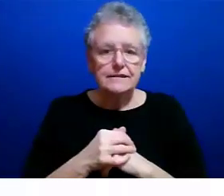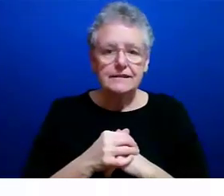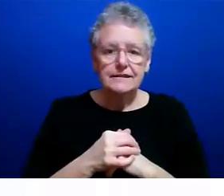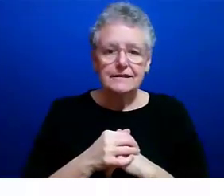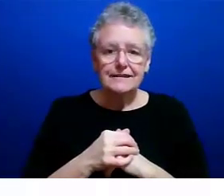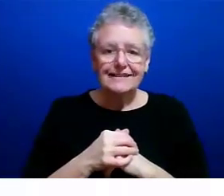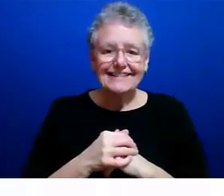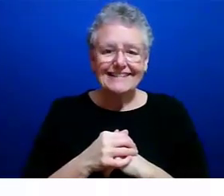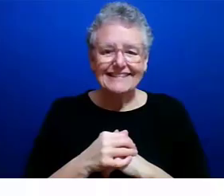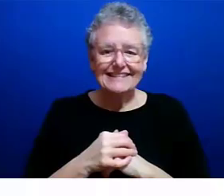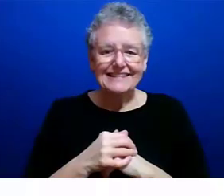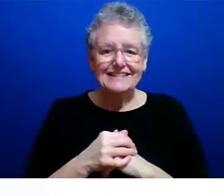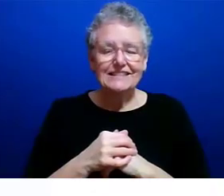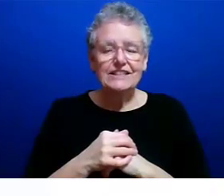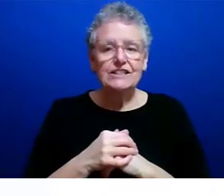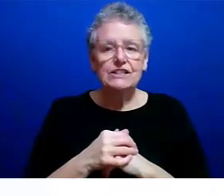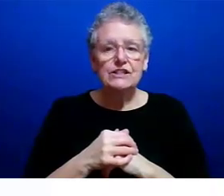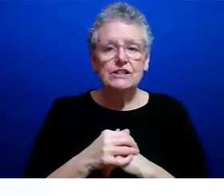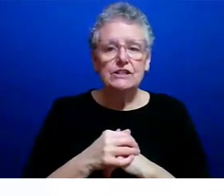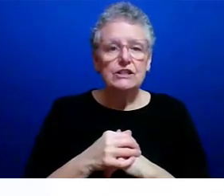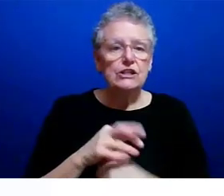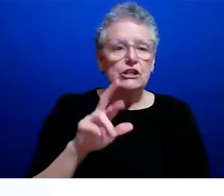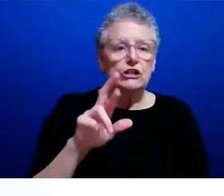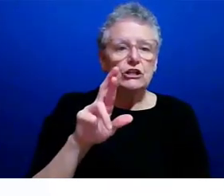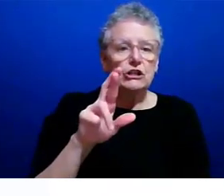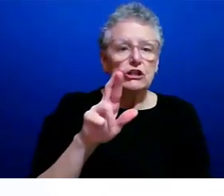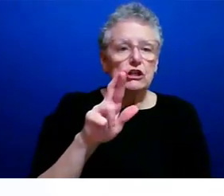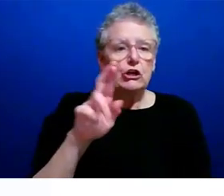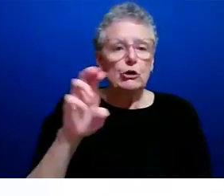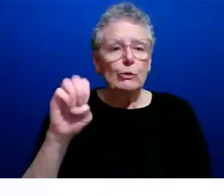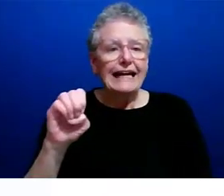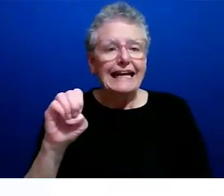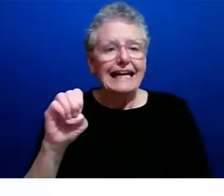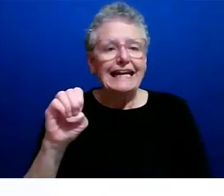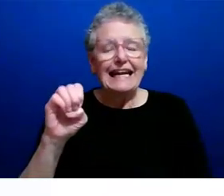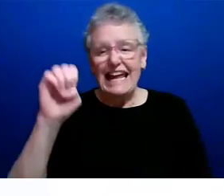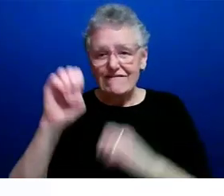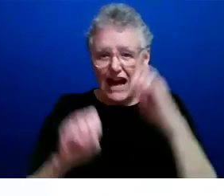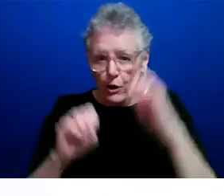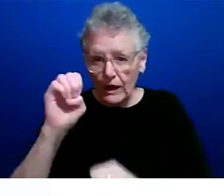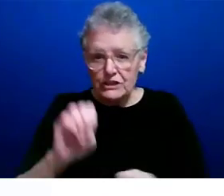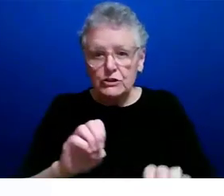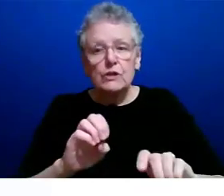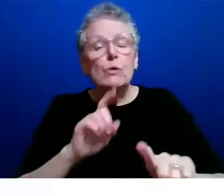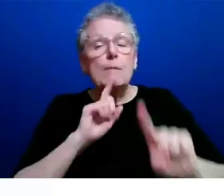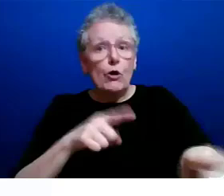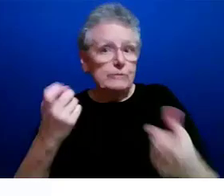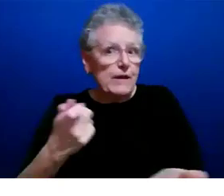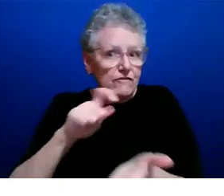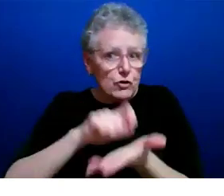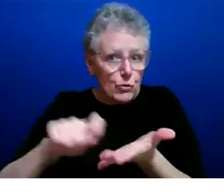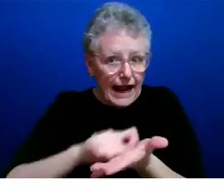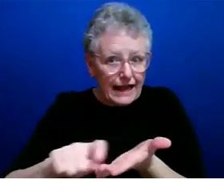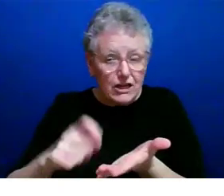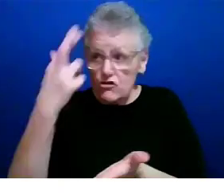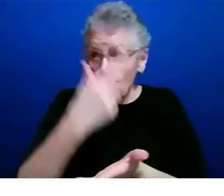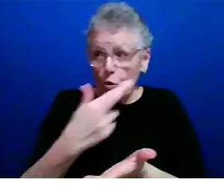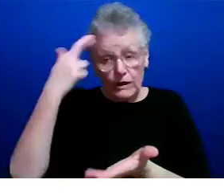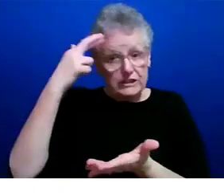Re-evaluation reports might be another type that we have to write. The primary purpose of a re-evaluation report